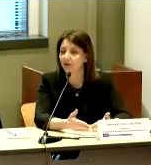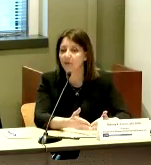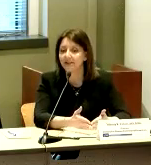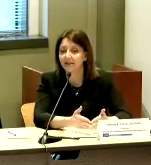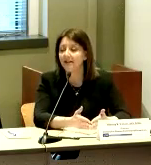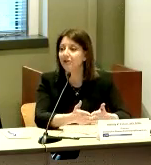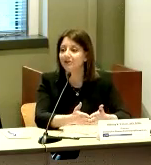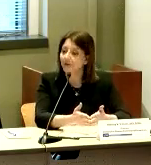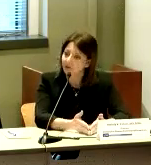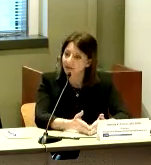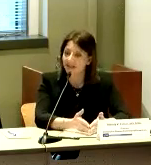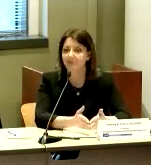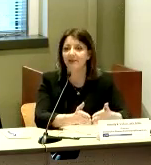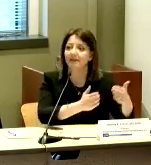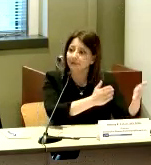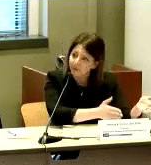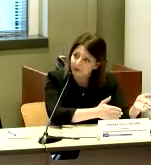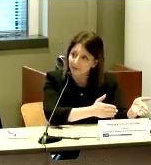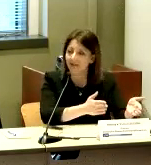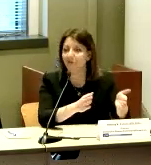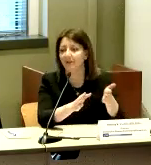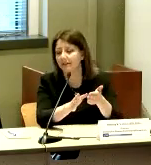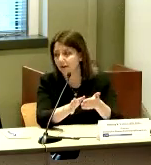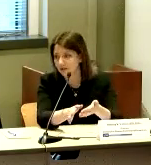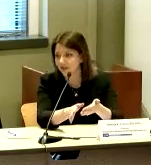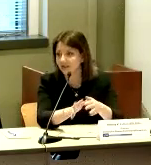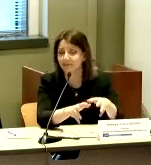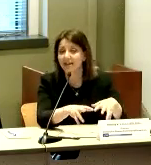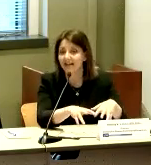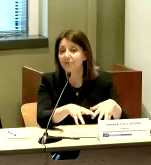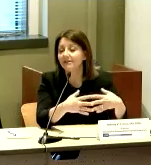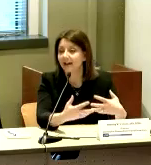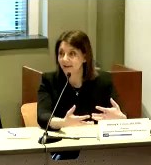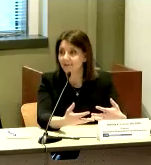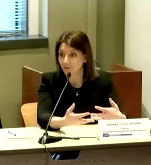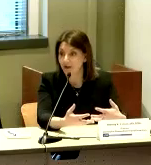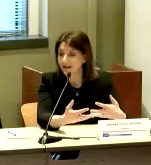So, it wasn't just the COVID team and then the flu team separately and the RSV team, it was everyone.